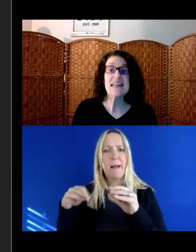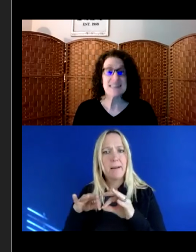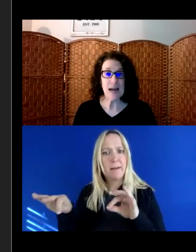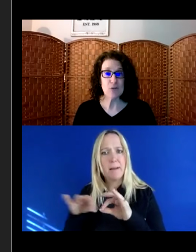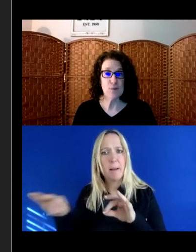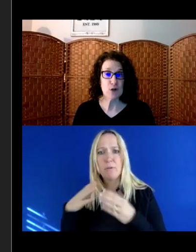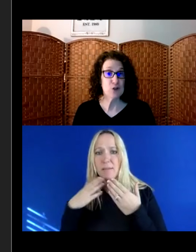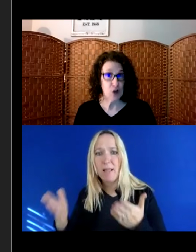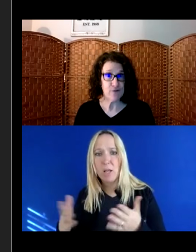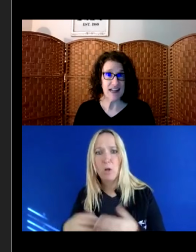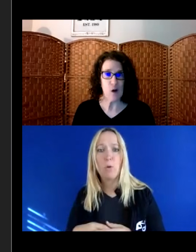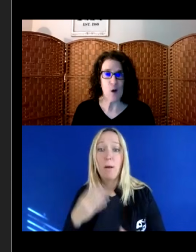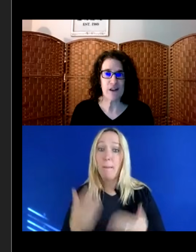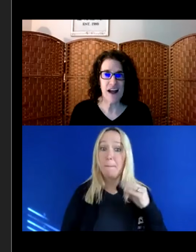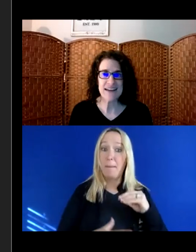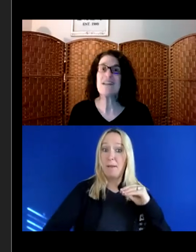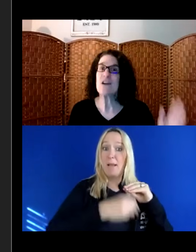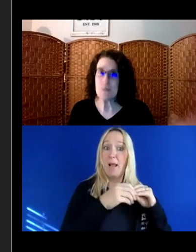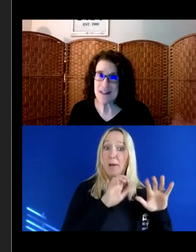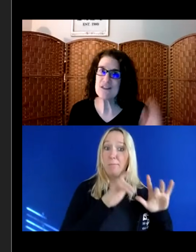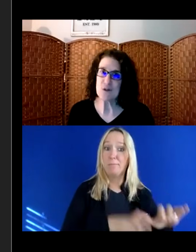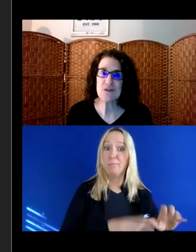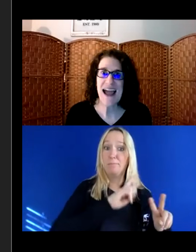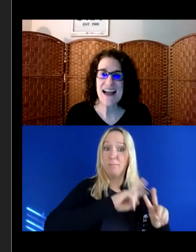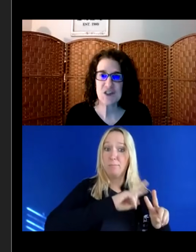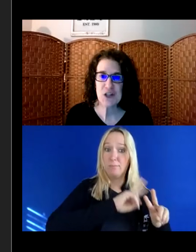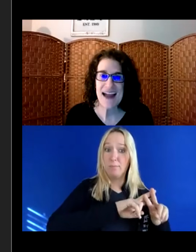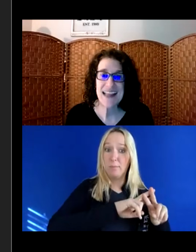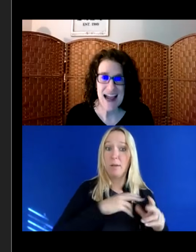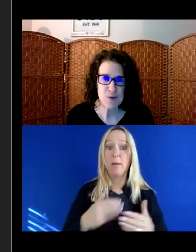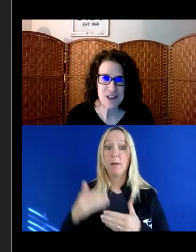Next time you put your video online, please use the hashtag #captioned.